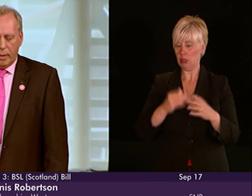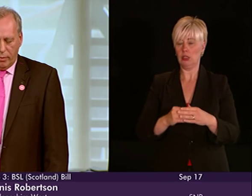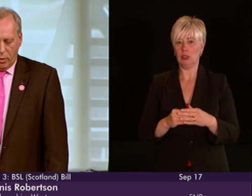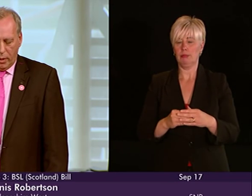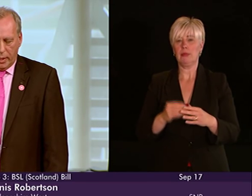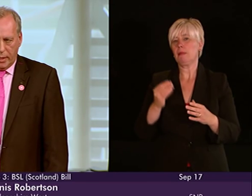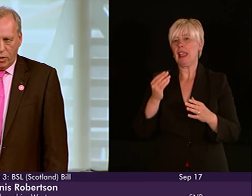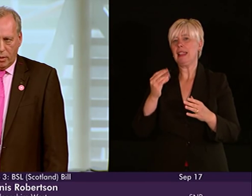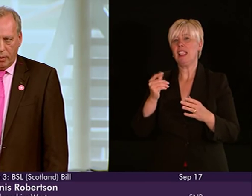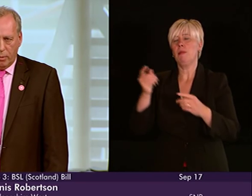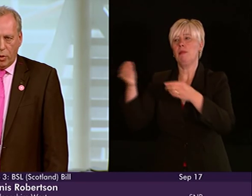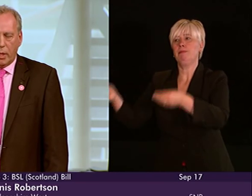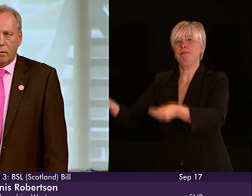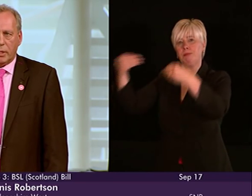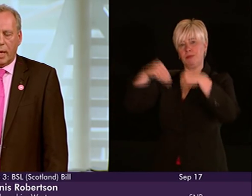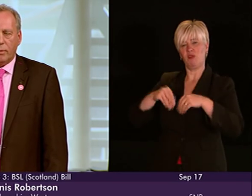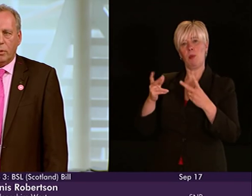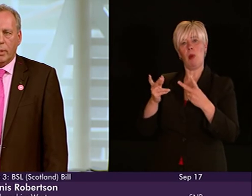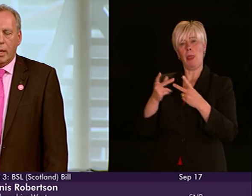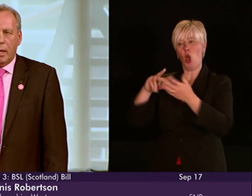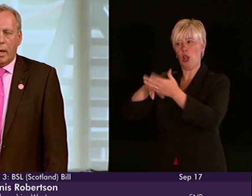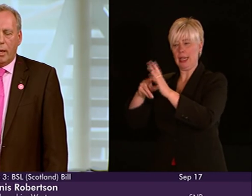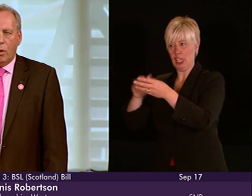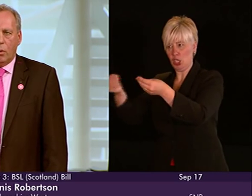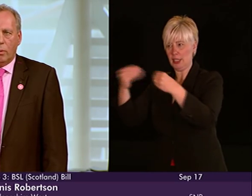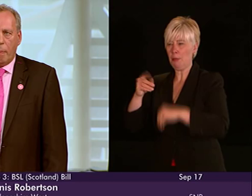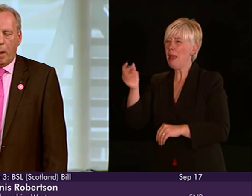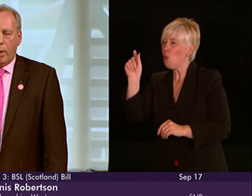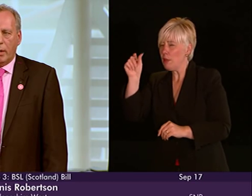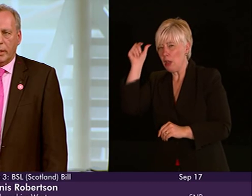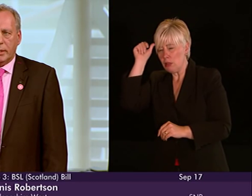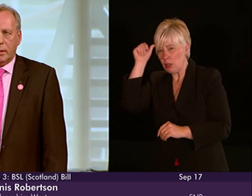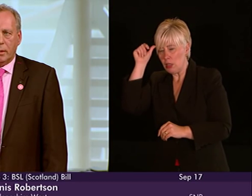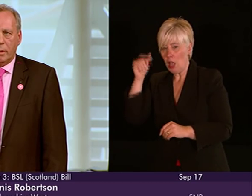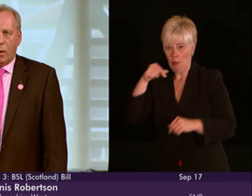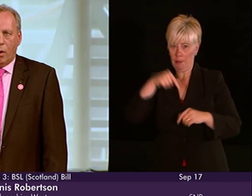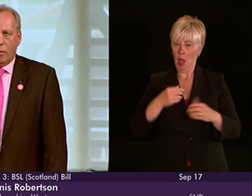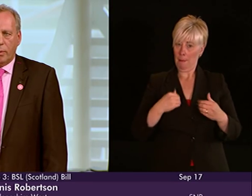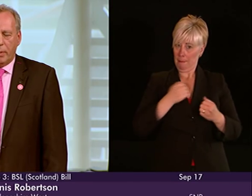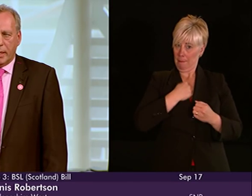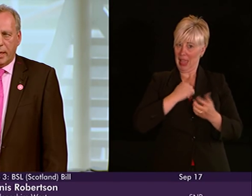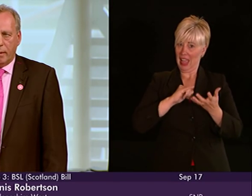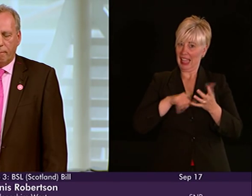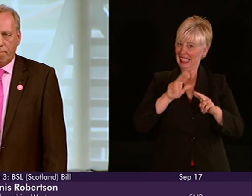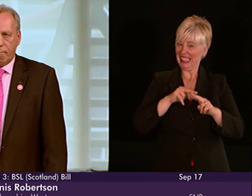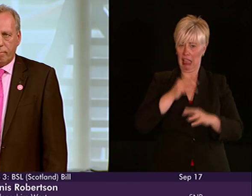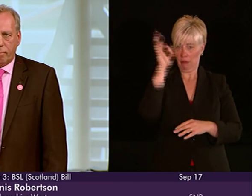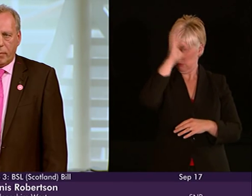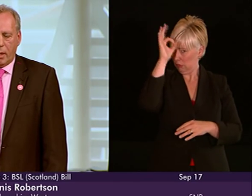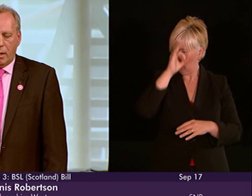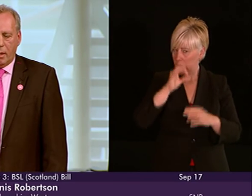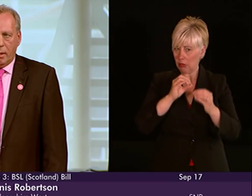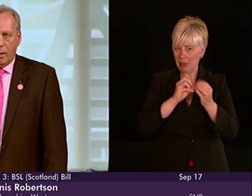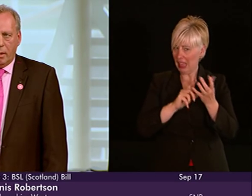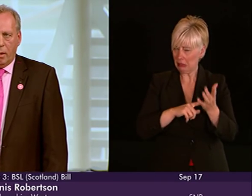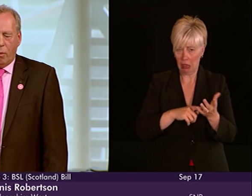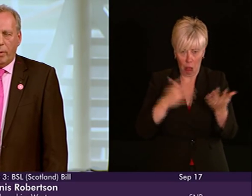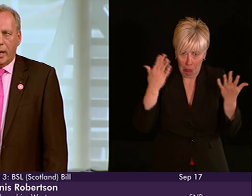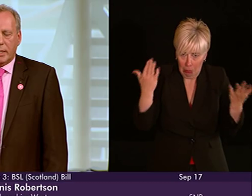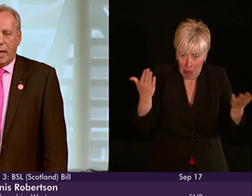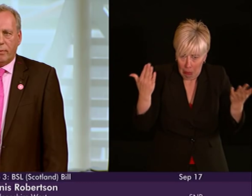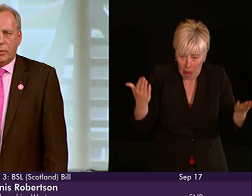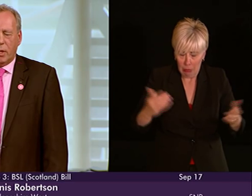Regulations from a different organisation—had no awareness of BSL. When we asked staff to